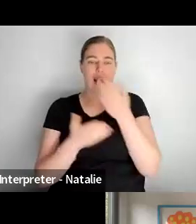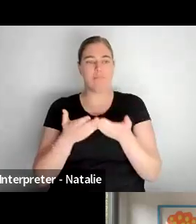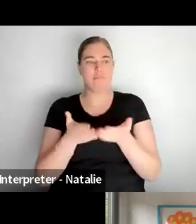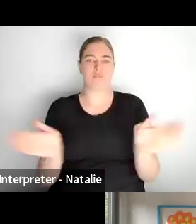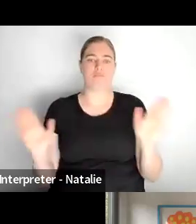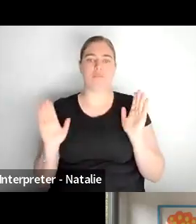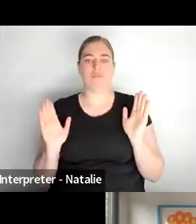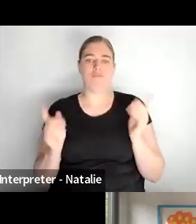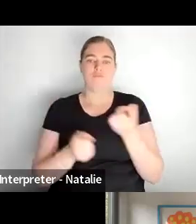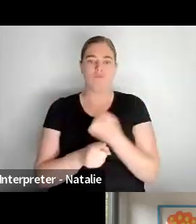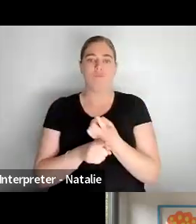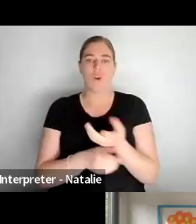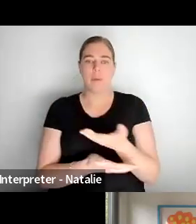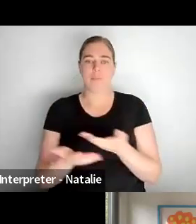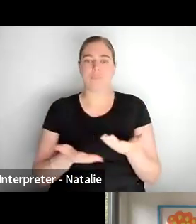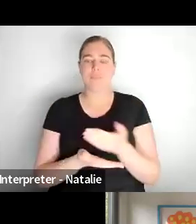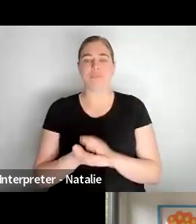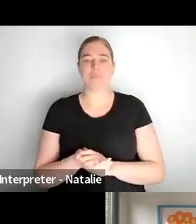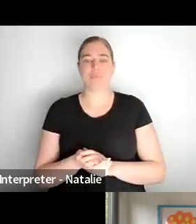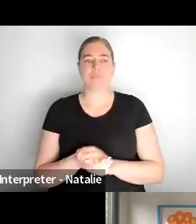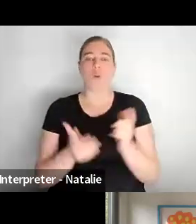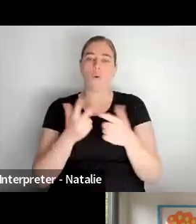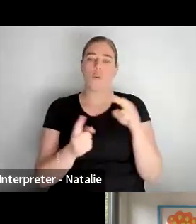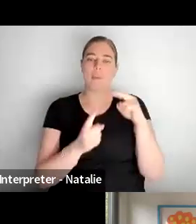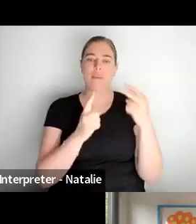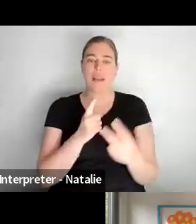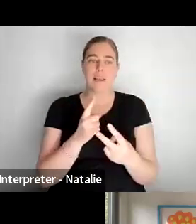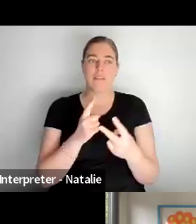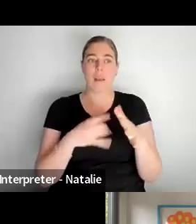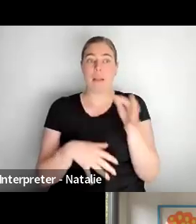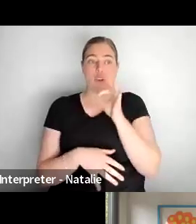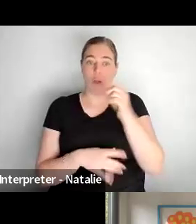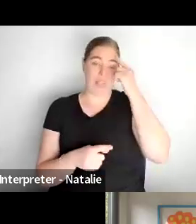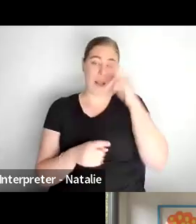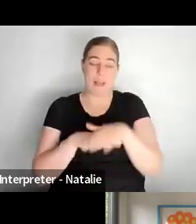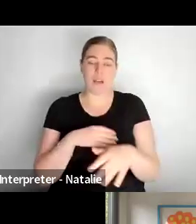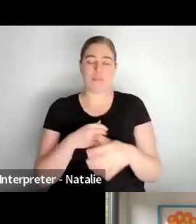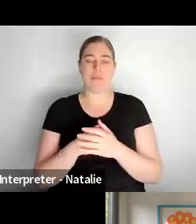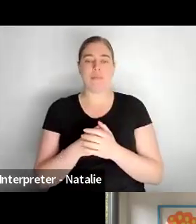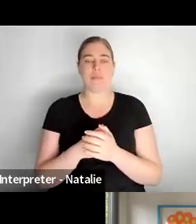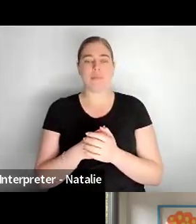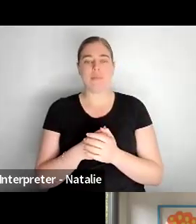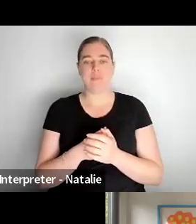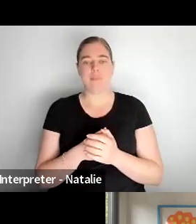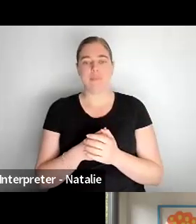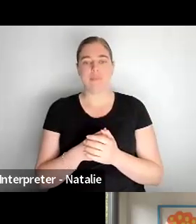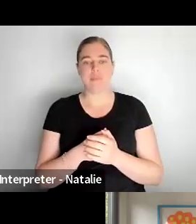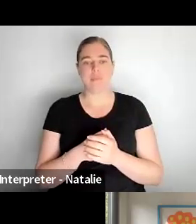And then having perspectives that you don't often think about. I know earlier on - like I said,